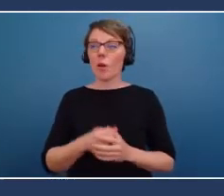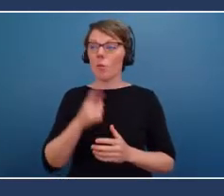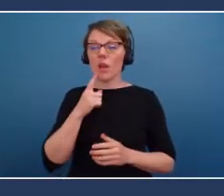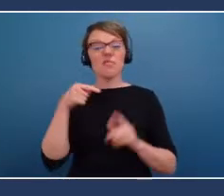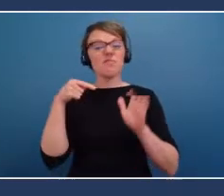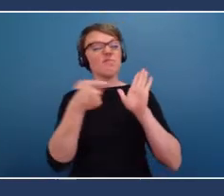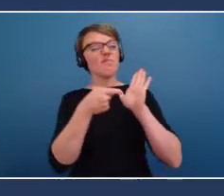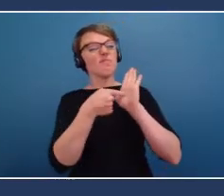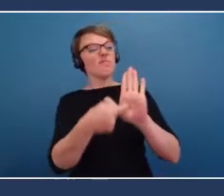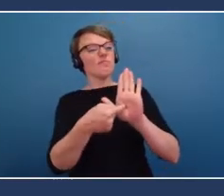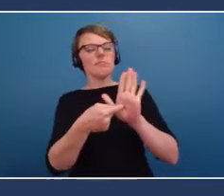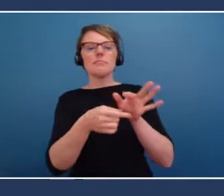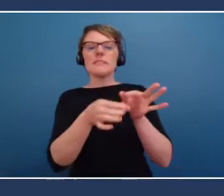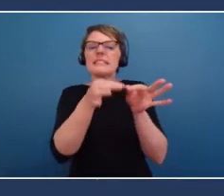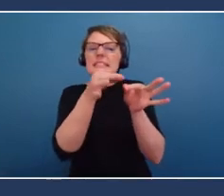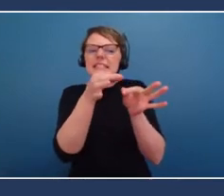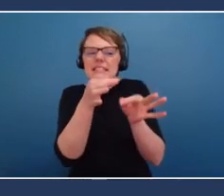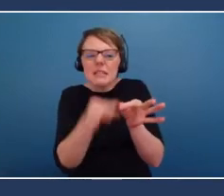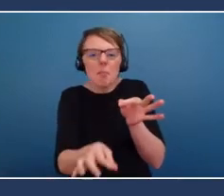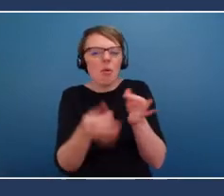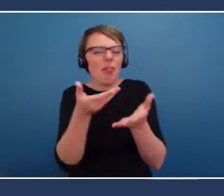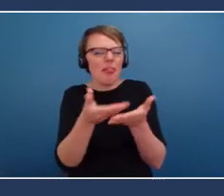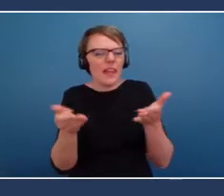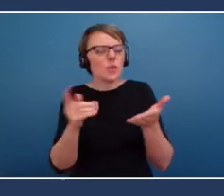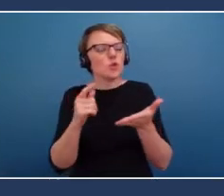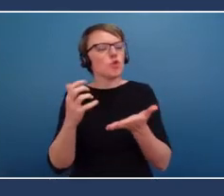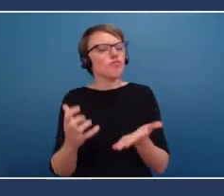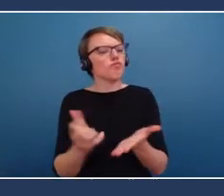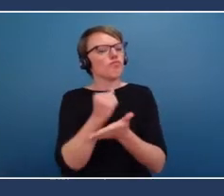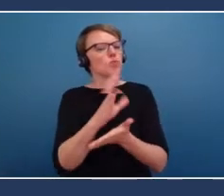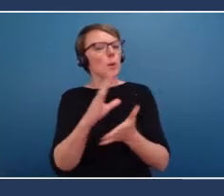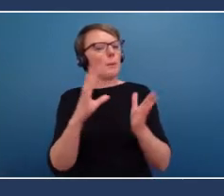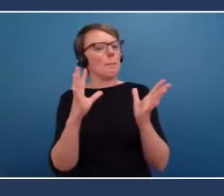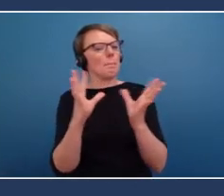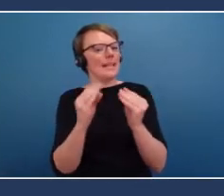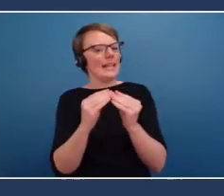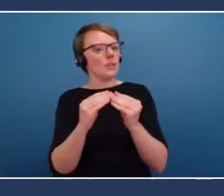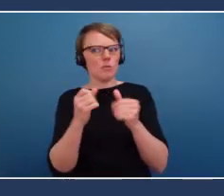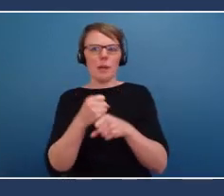in the meetings that we are all joining remotely. If I just run across those top three first, encouraging cameras